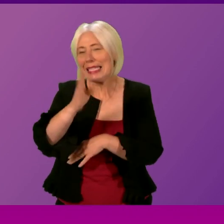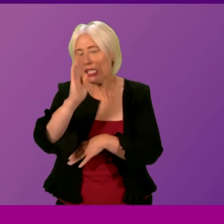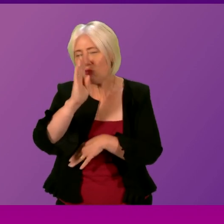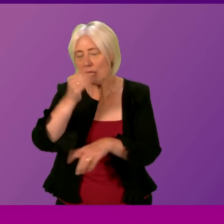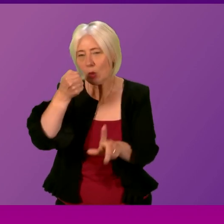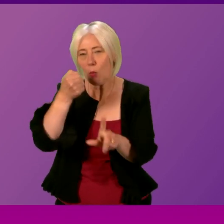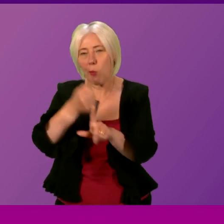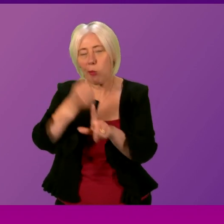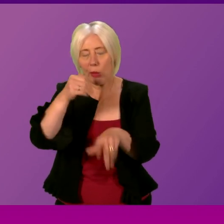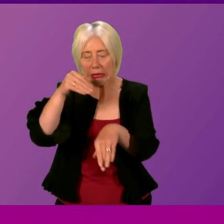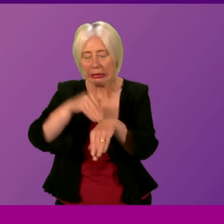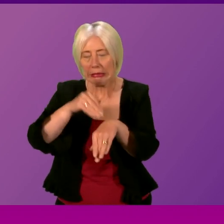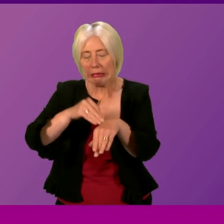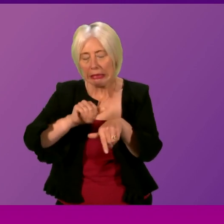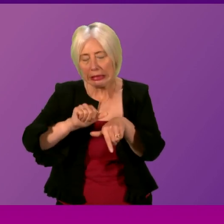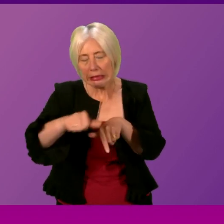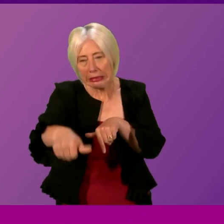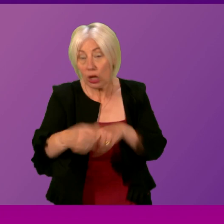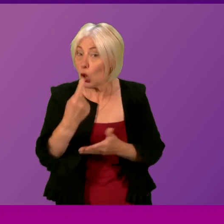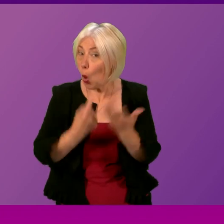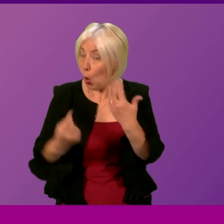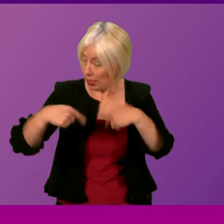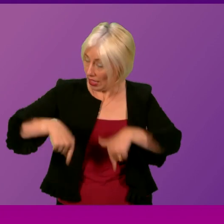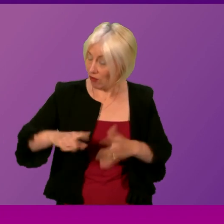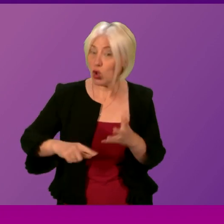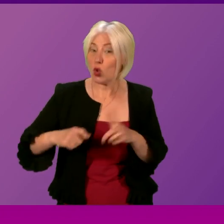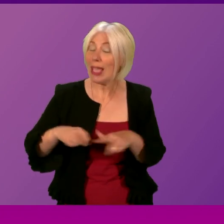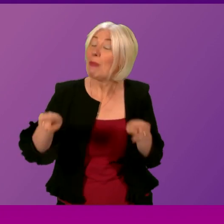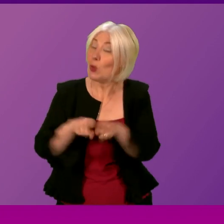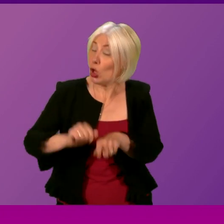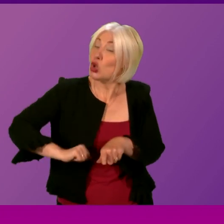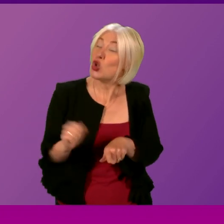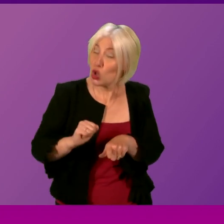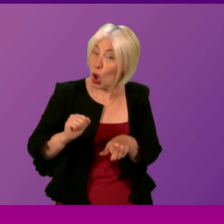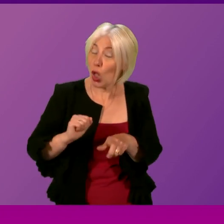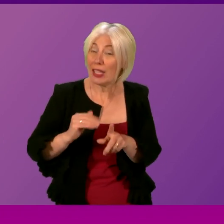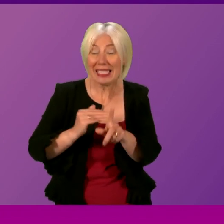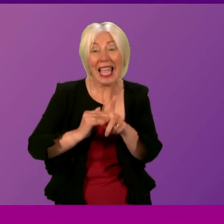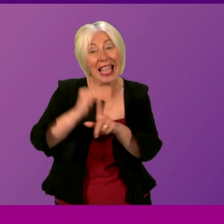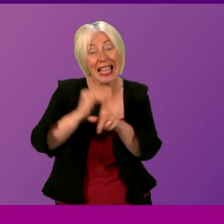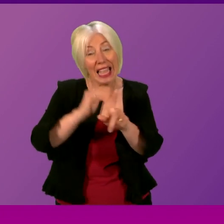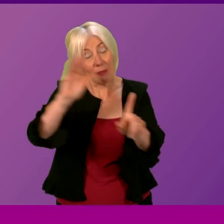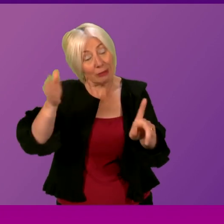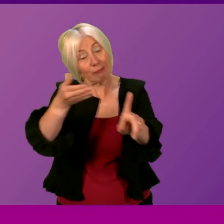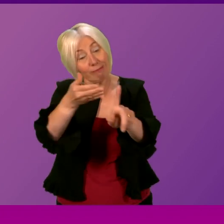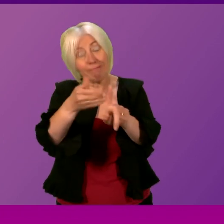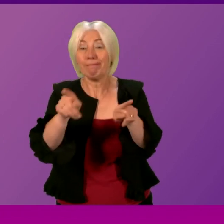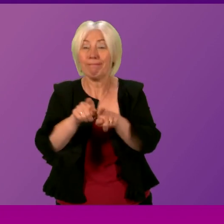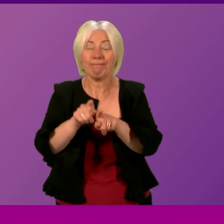and implication for the climate ambitions of not just the UK but Scotland. That is unforgivable.